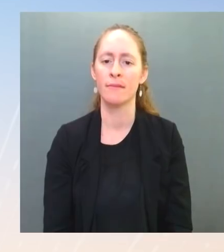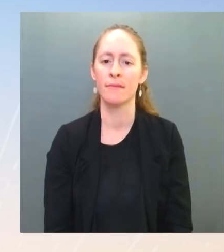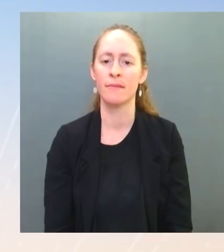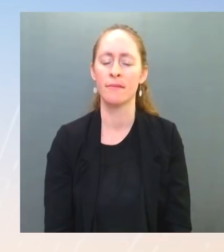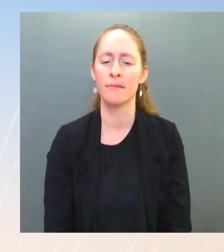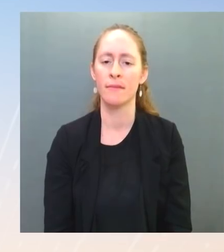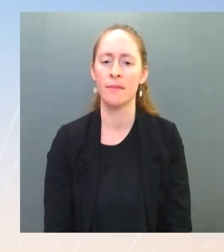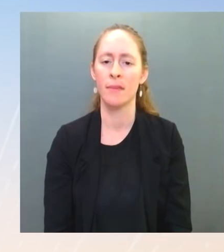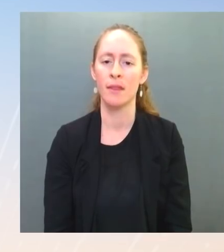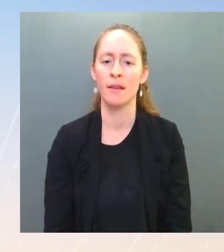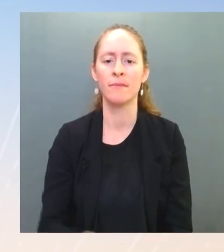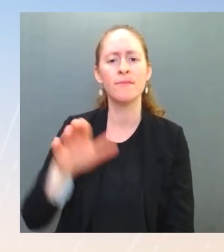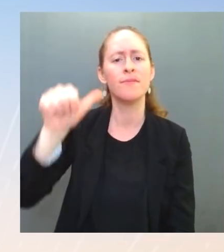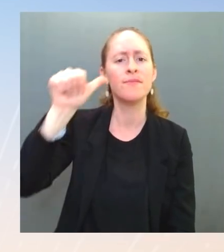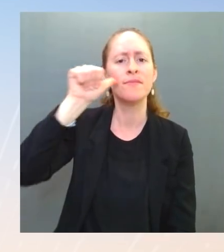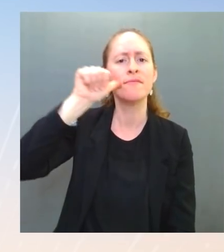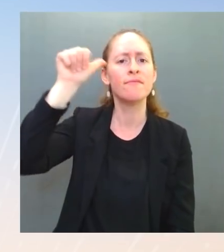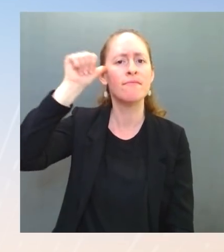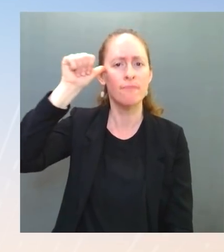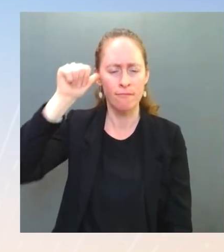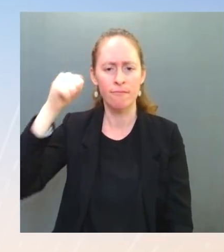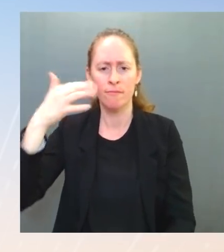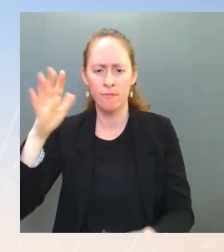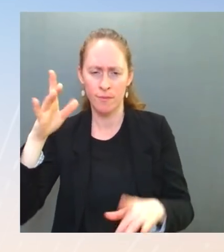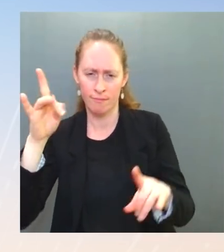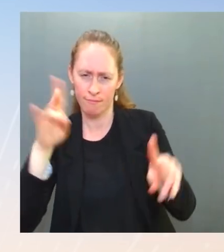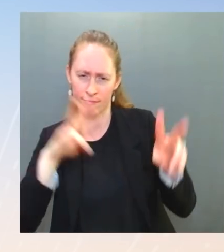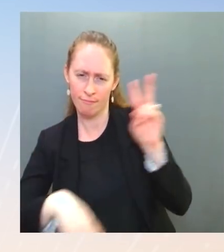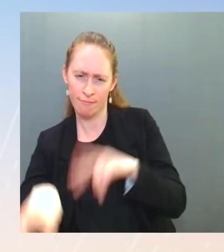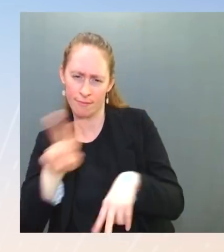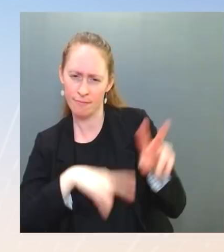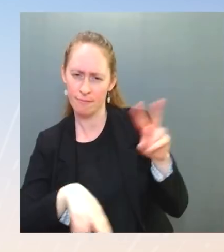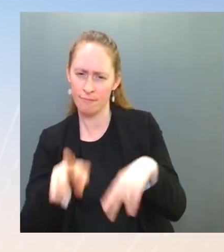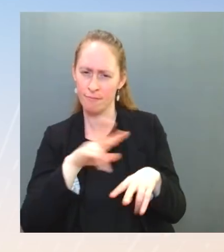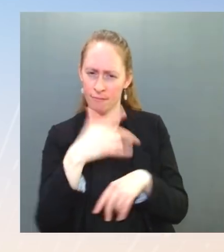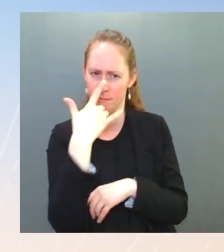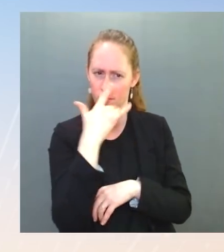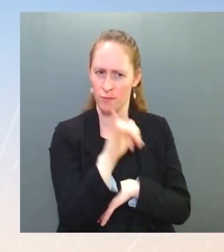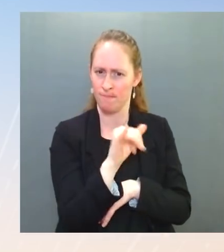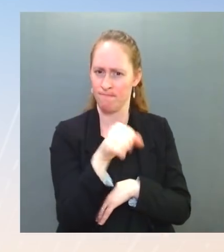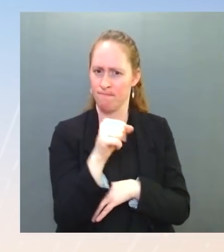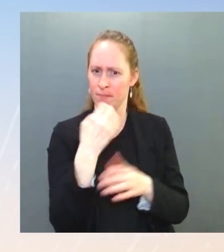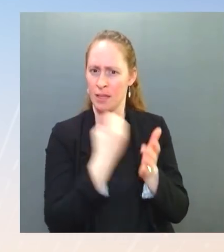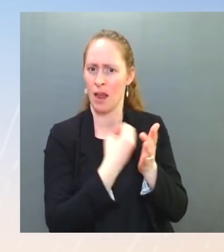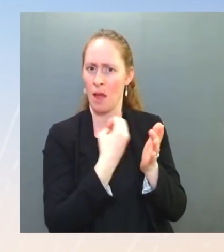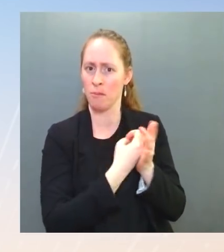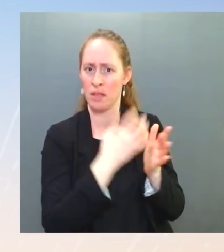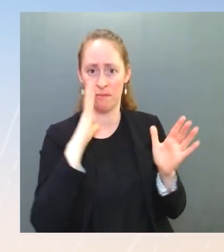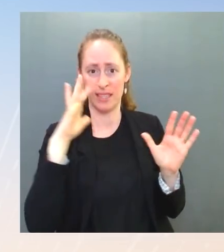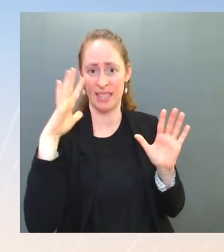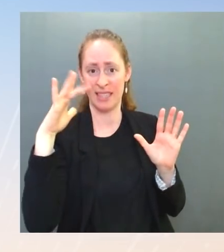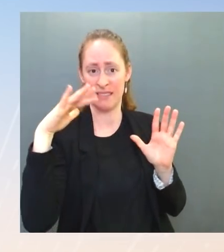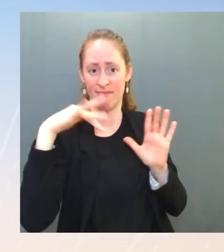Is the White House also concerned that a recession could hit in the next two years, and what do you make of his prescription of tariff reductions,